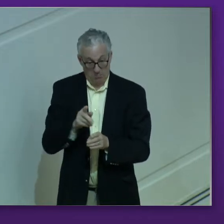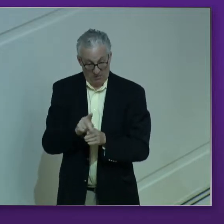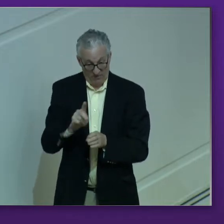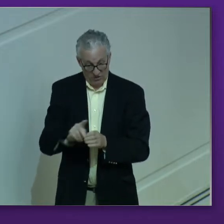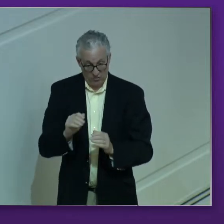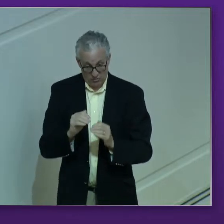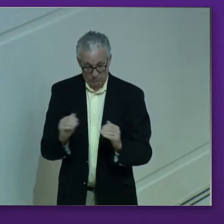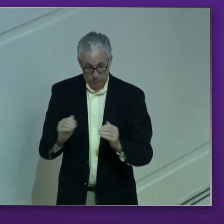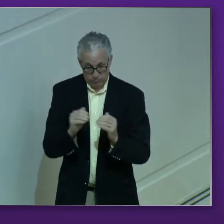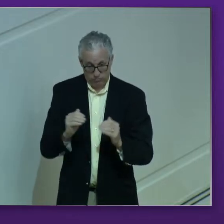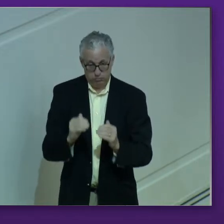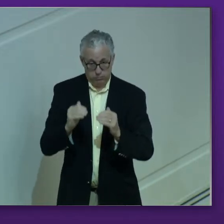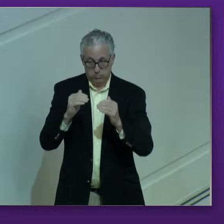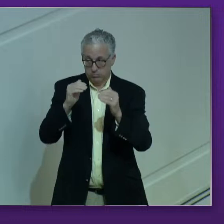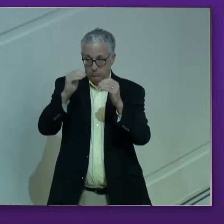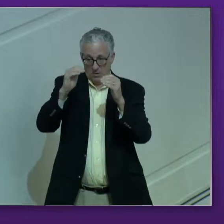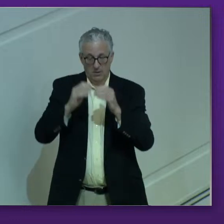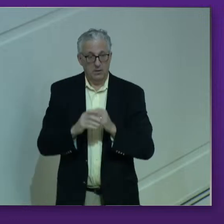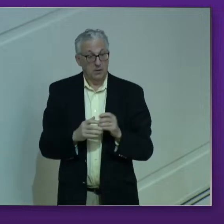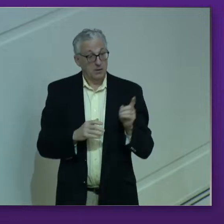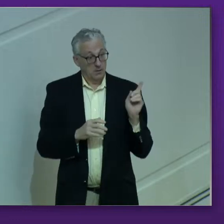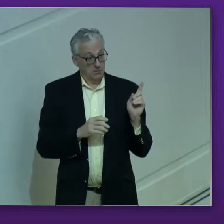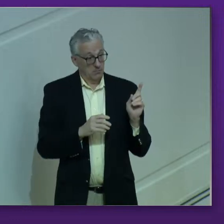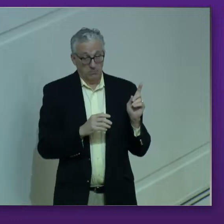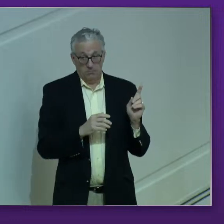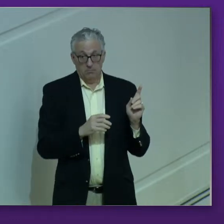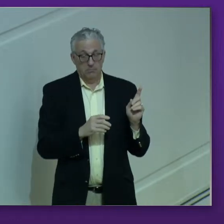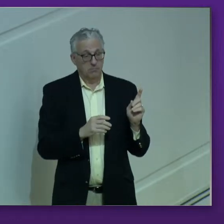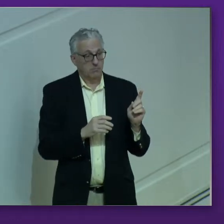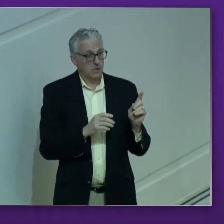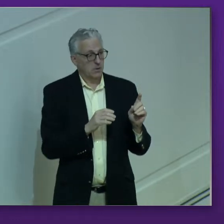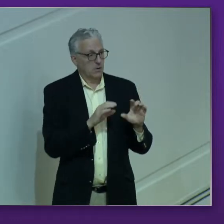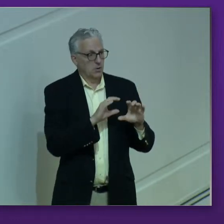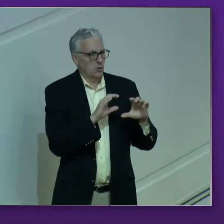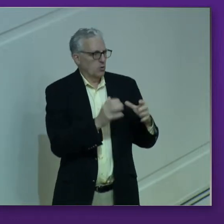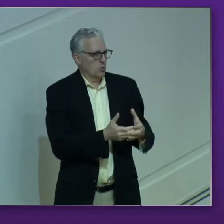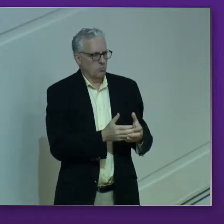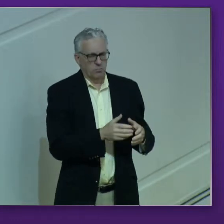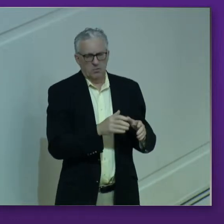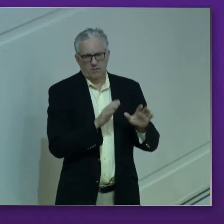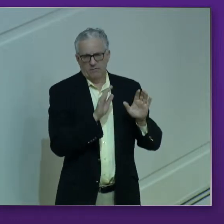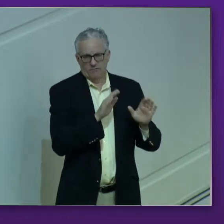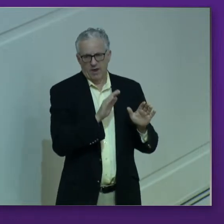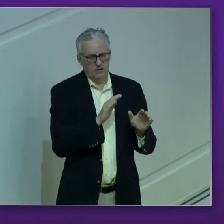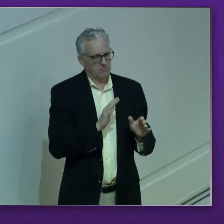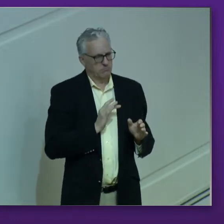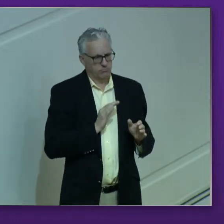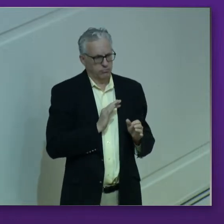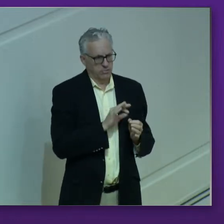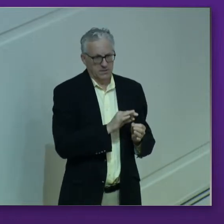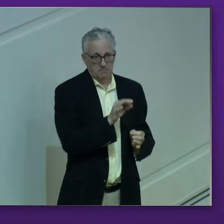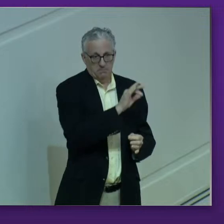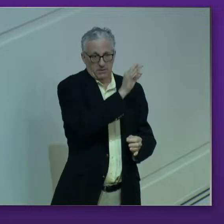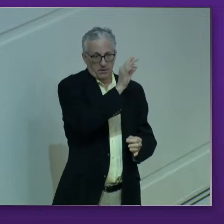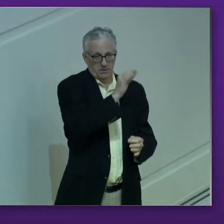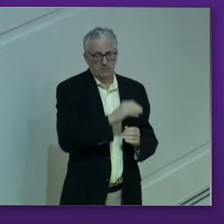TO WRITE THEIR OWN CAREER STORIES TO ADVANCE THEMSELVES BY BRIGHT PROFESSIONAL FUTURES.